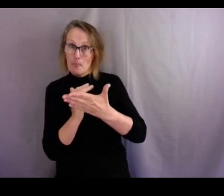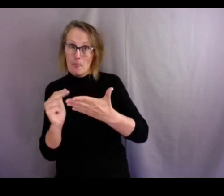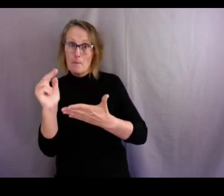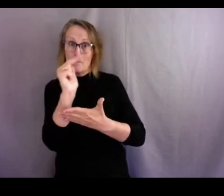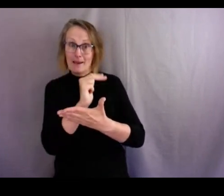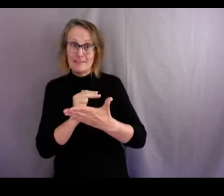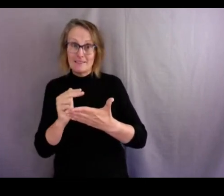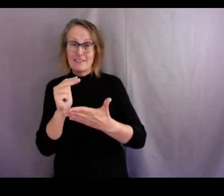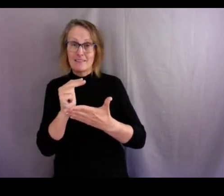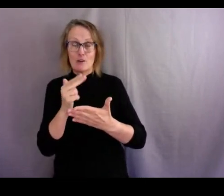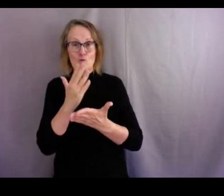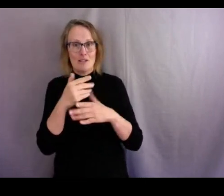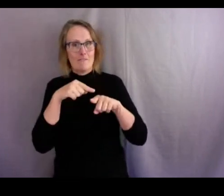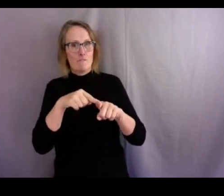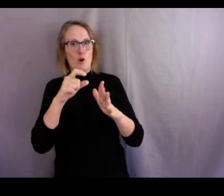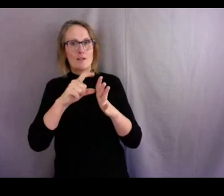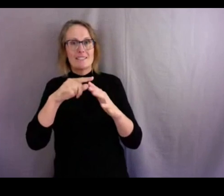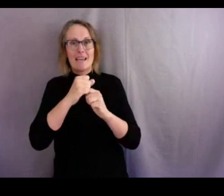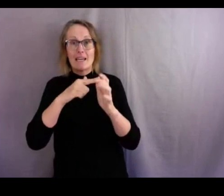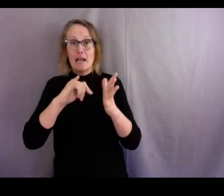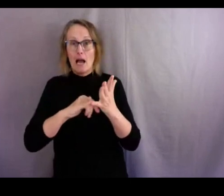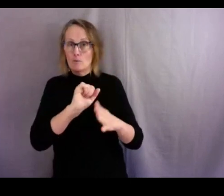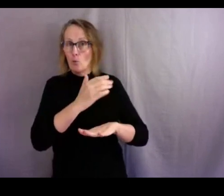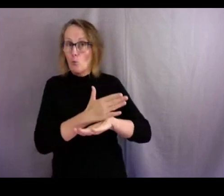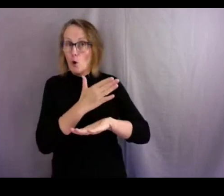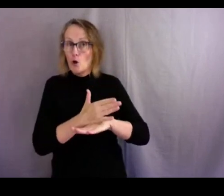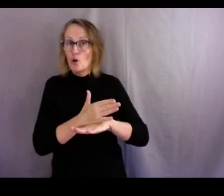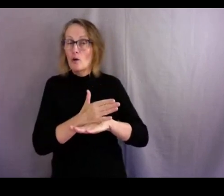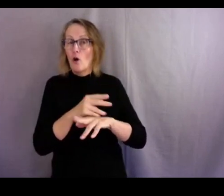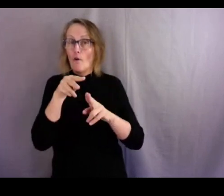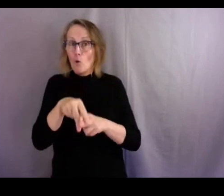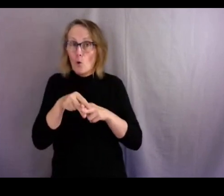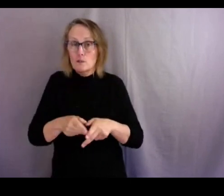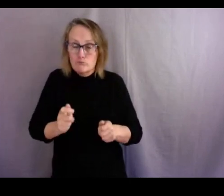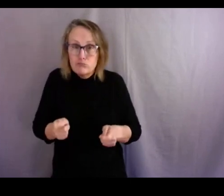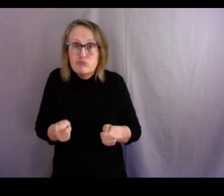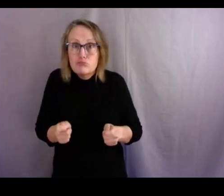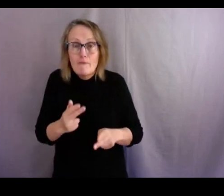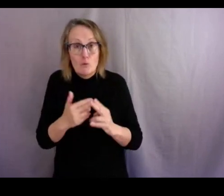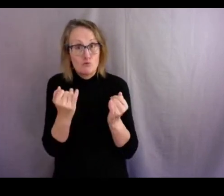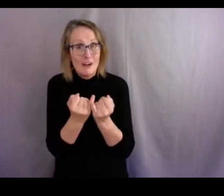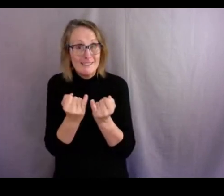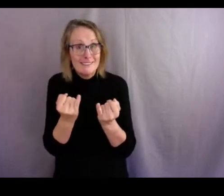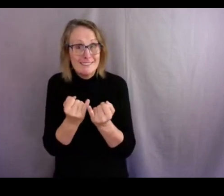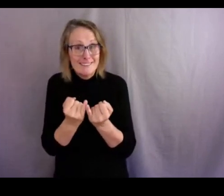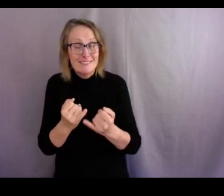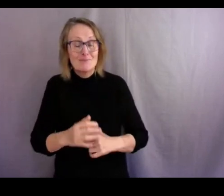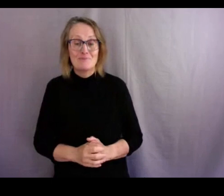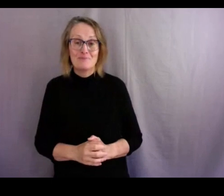a painting of race horses and jockeys. But this recollection gave me a sense